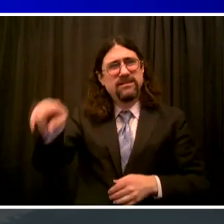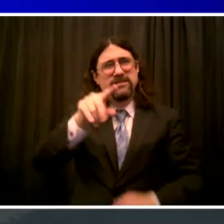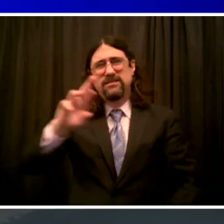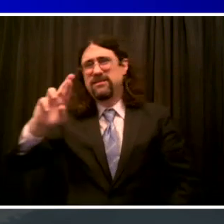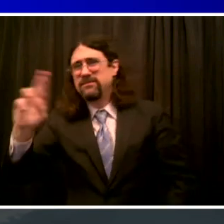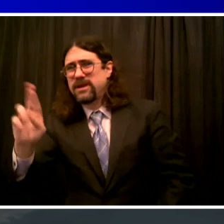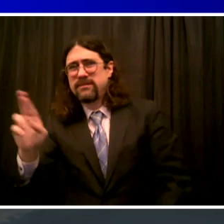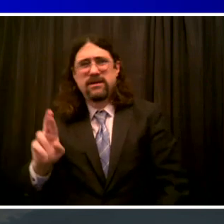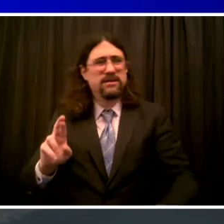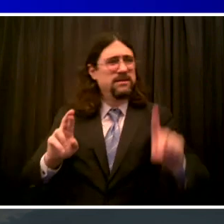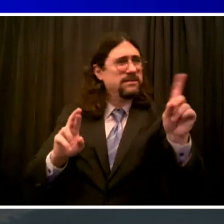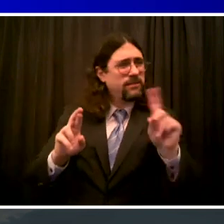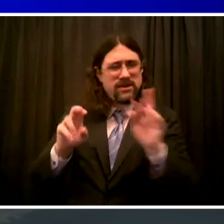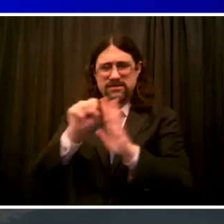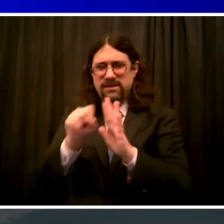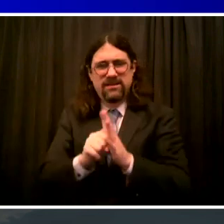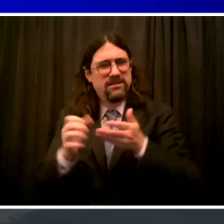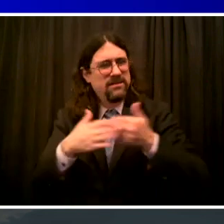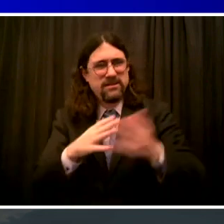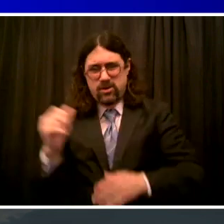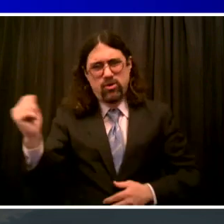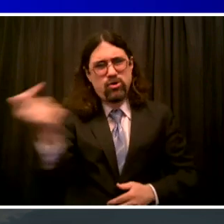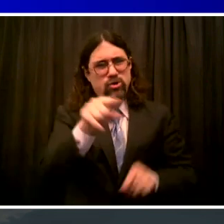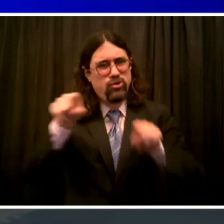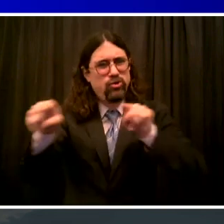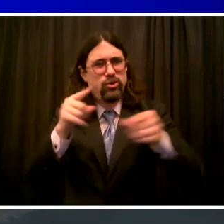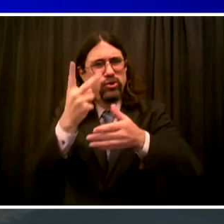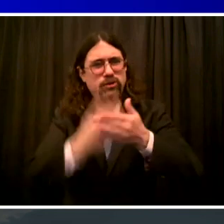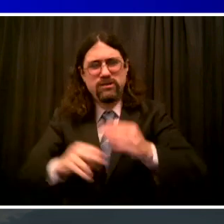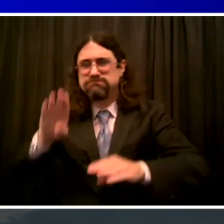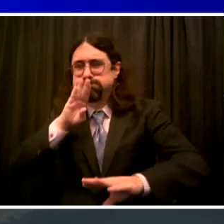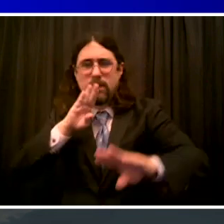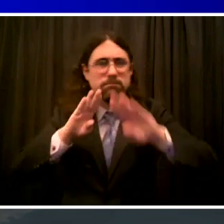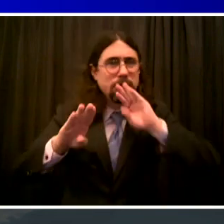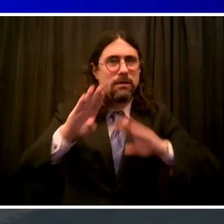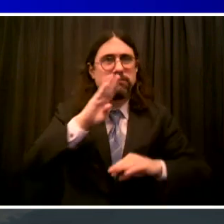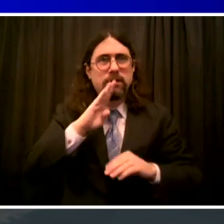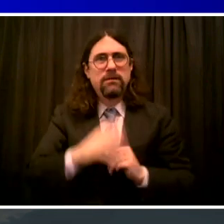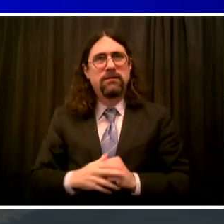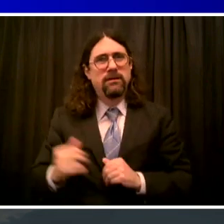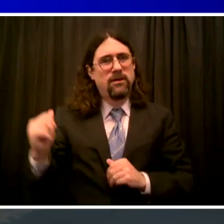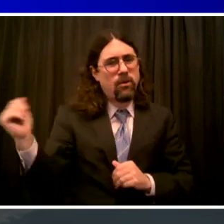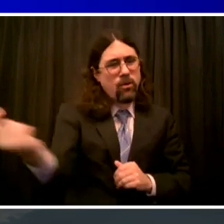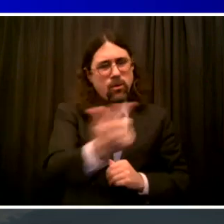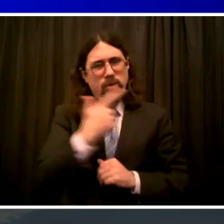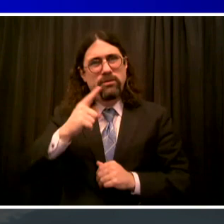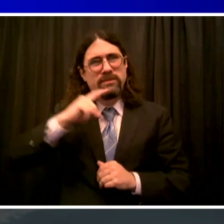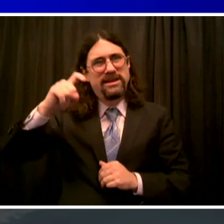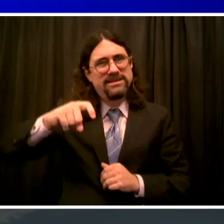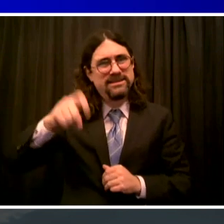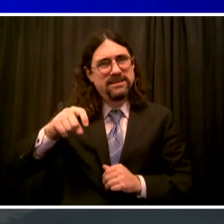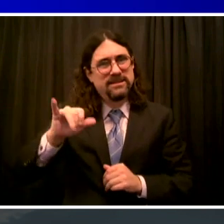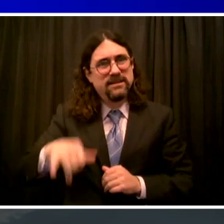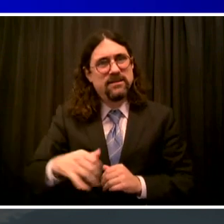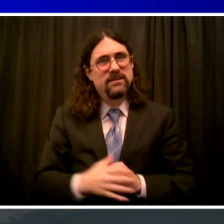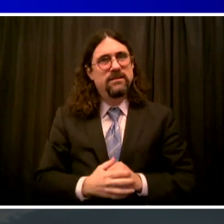STATE, BLUE STATE,MA SLL STATE, BIG STATE. HEARTLAND, THE COAT.S